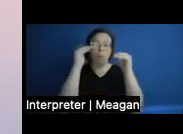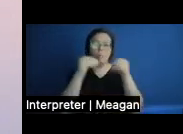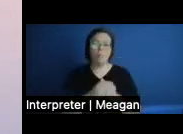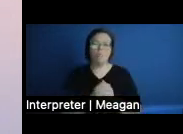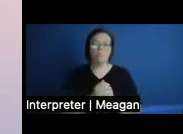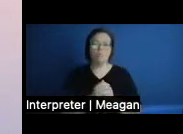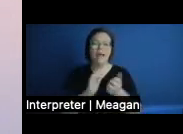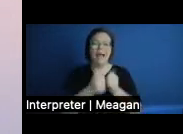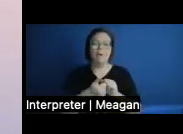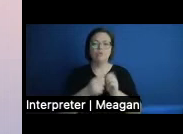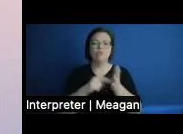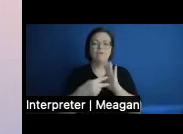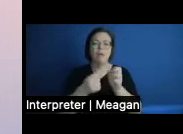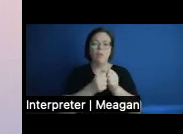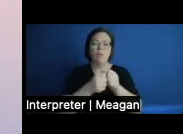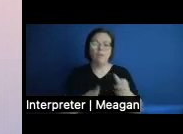How would you define that without saying the word despair?